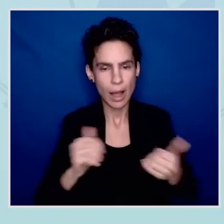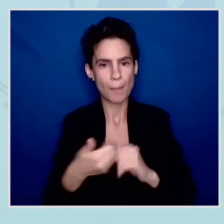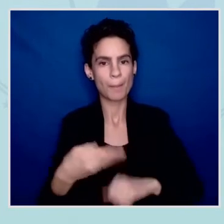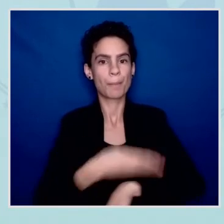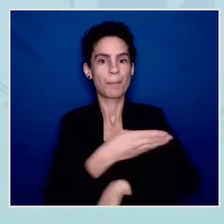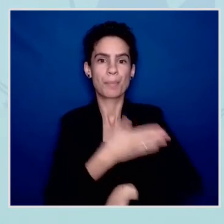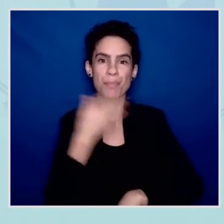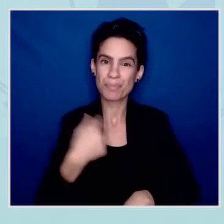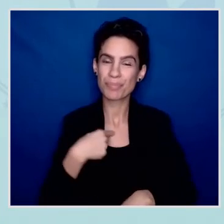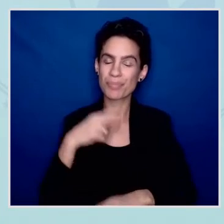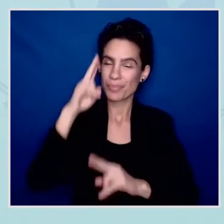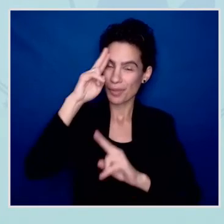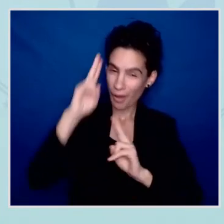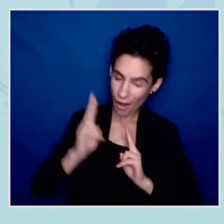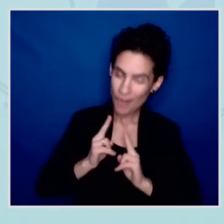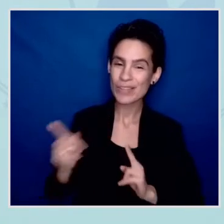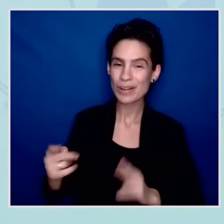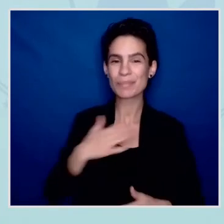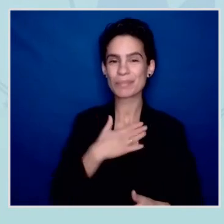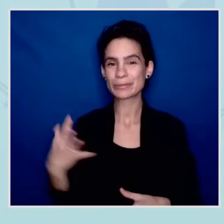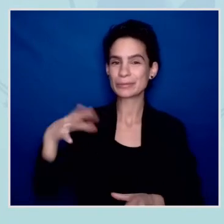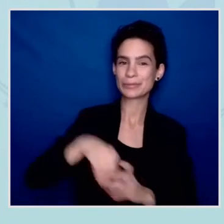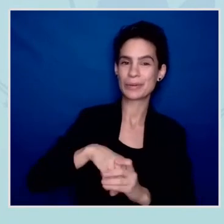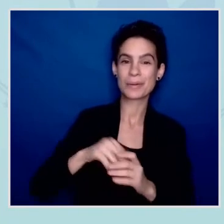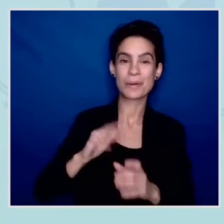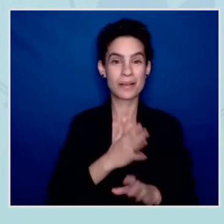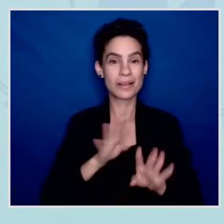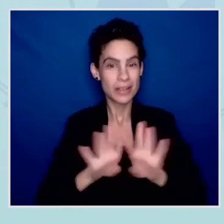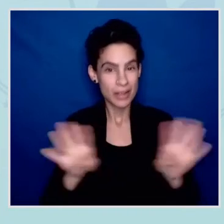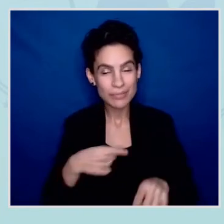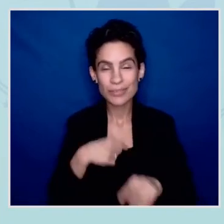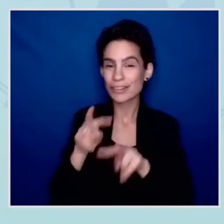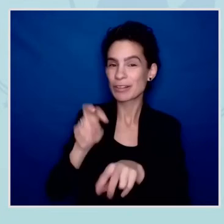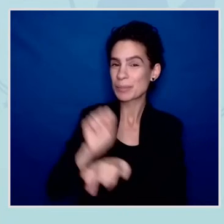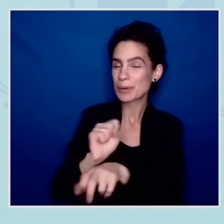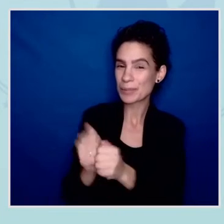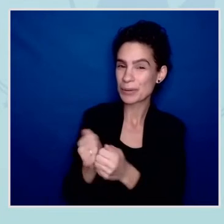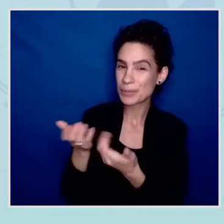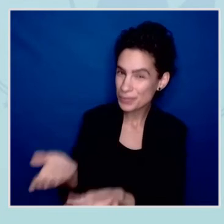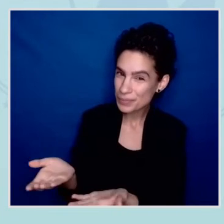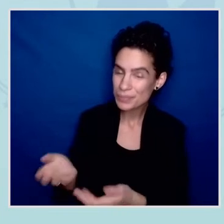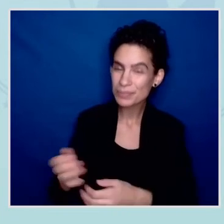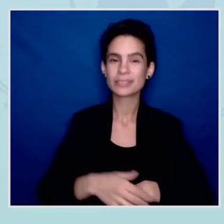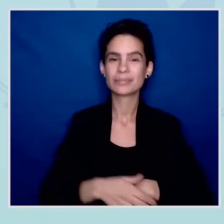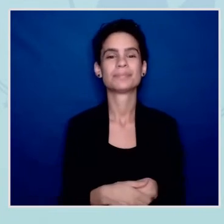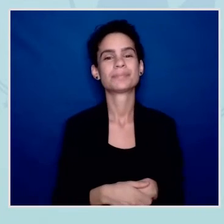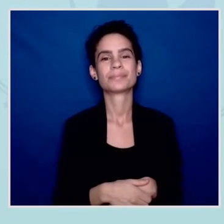FELLOW GOVERNORS ARE DEALING WITH ON THE FRONT LINES OF THE PANDEMIC AND ECONOMIC CRISIS THEY ARE FACING AND HOW WE CAN ALL PARTNERED TOGETHER AS ONE